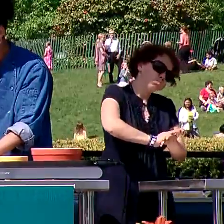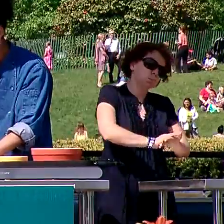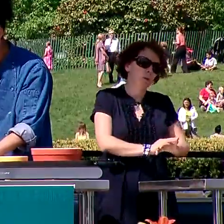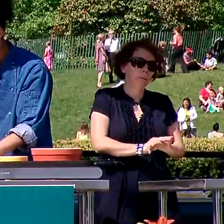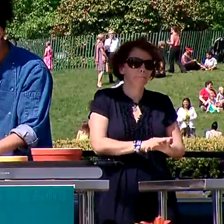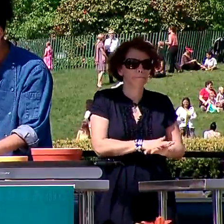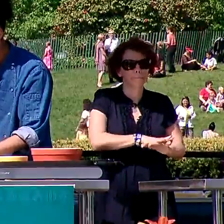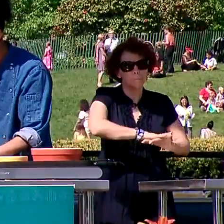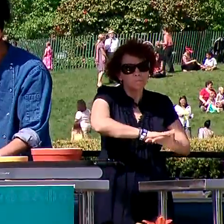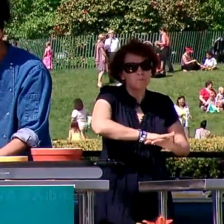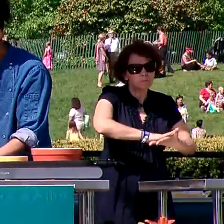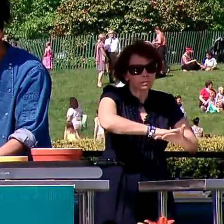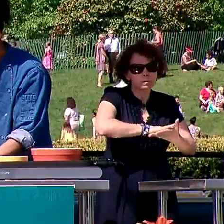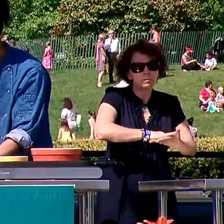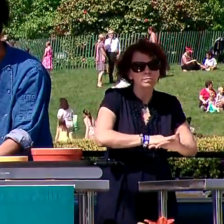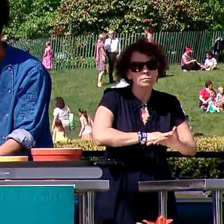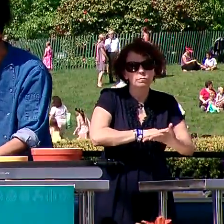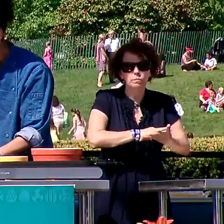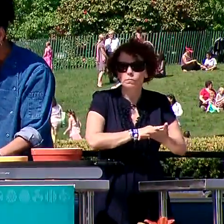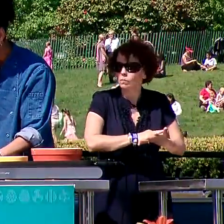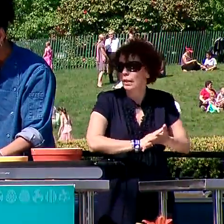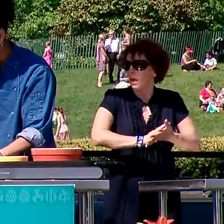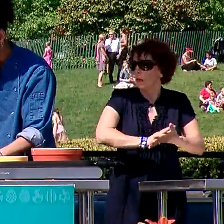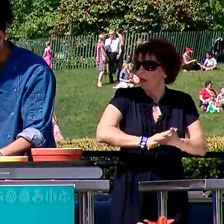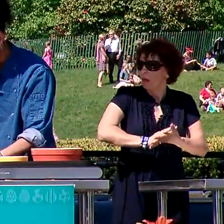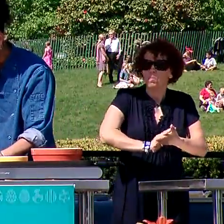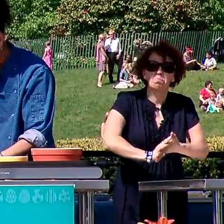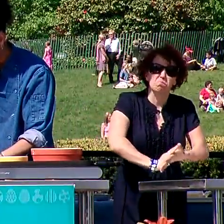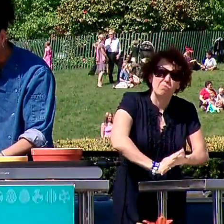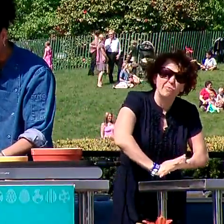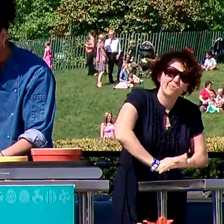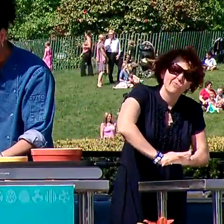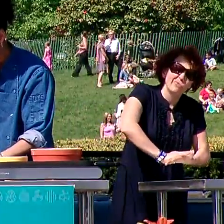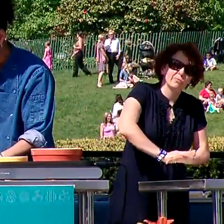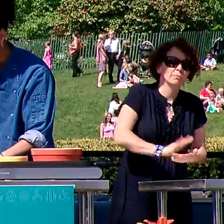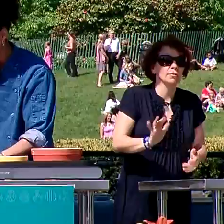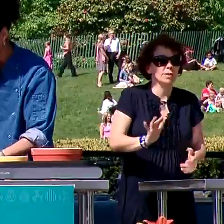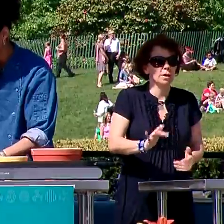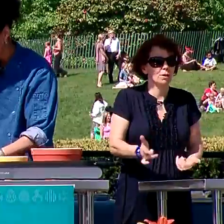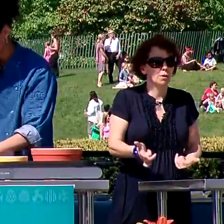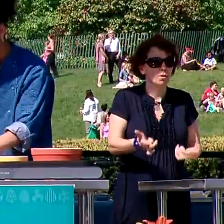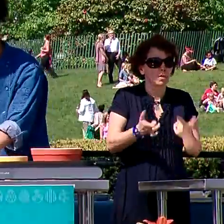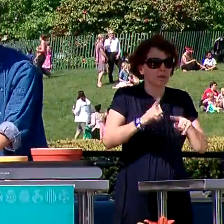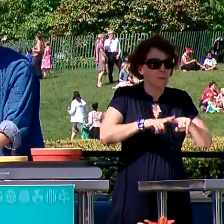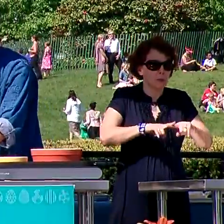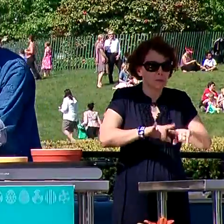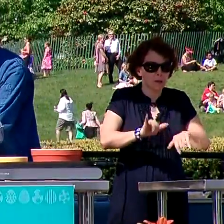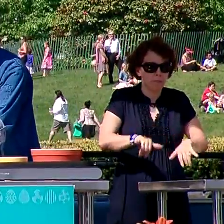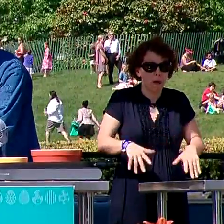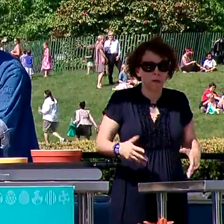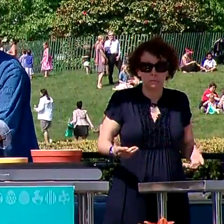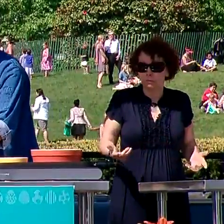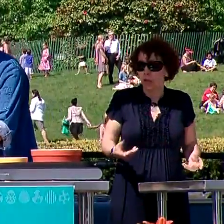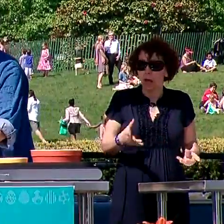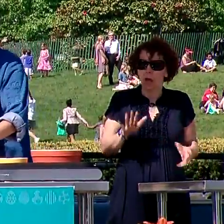Press, press, press. Press it like your life depends on it. Uh-huh, that's awesome. Beautiful. All right.